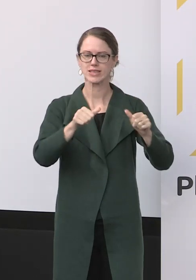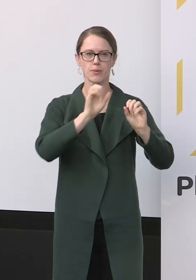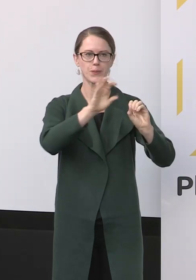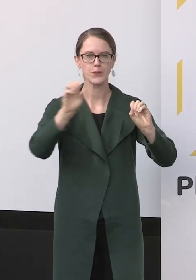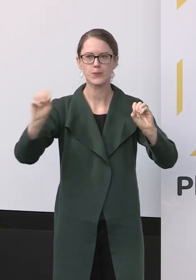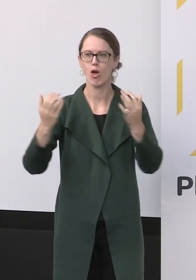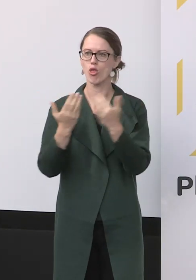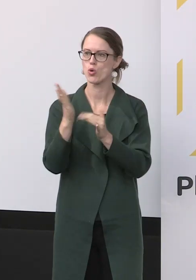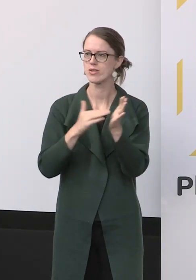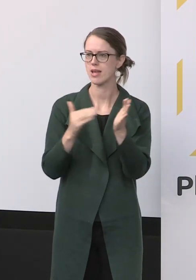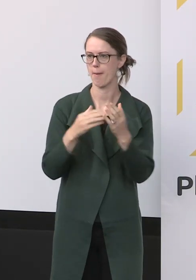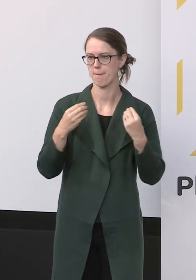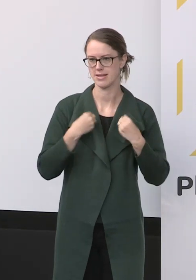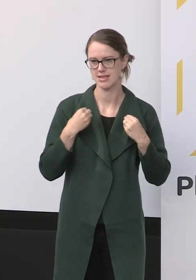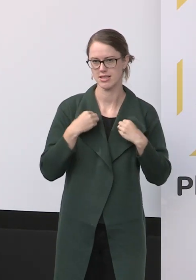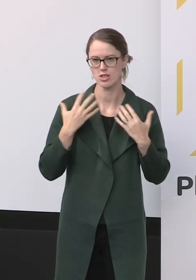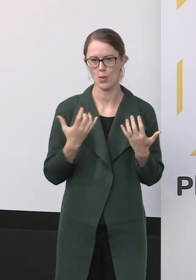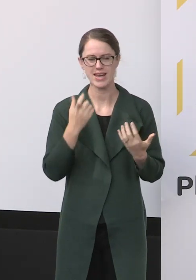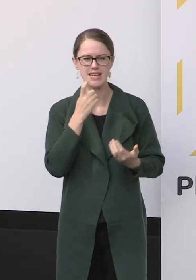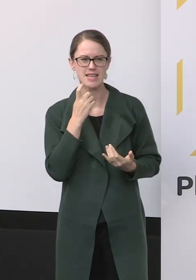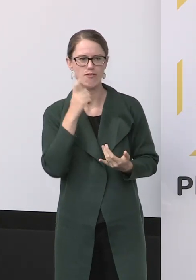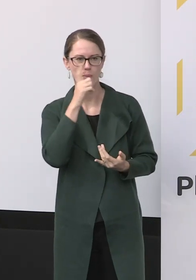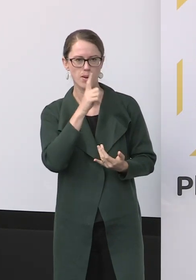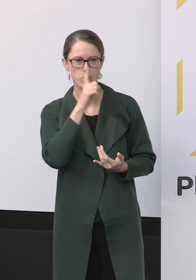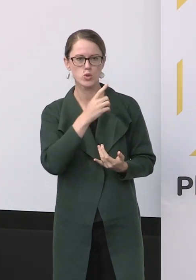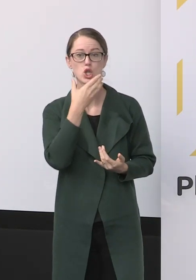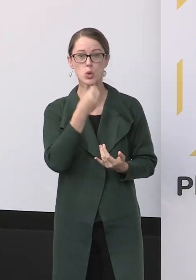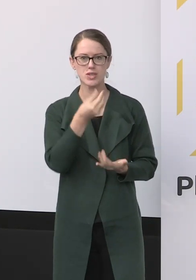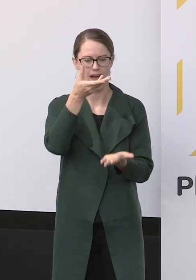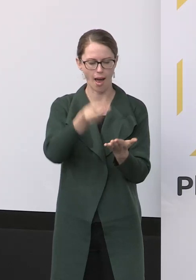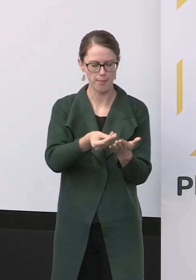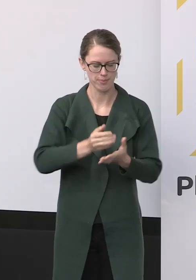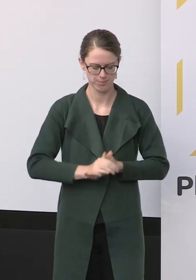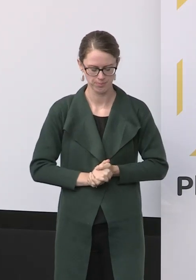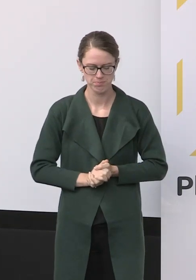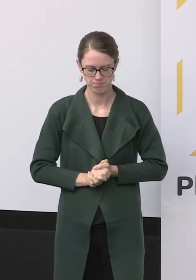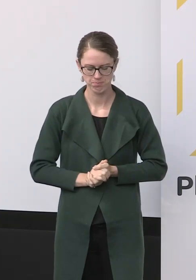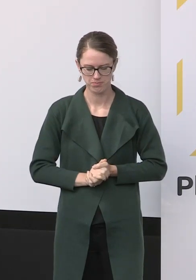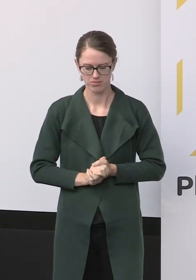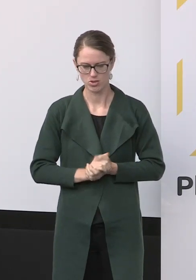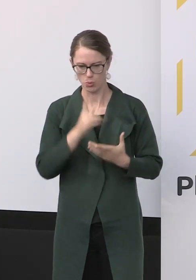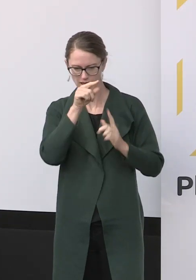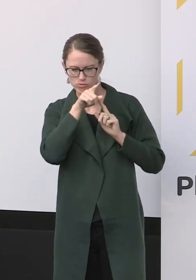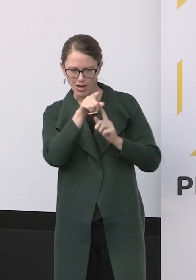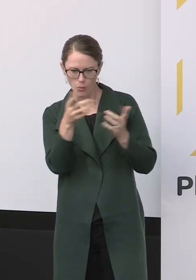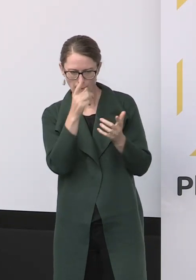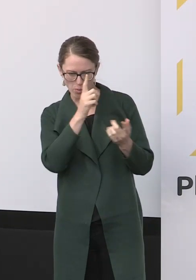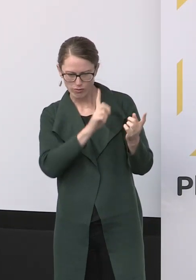number - however, thank you - 18,500 posters are up now in